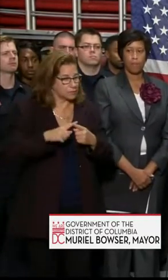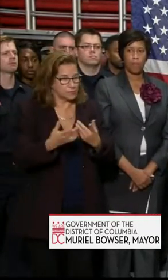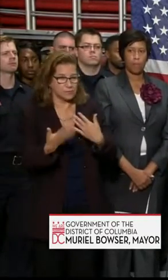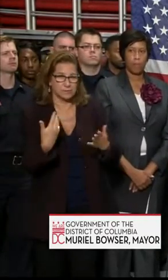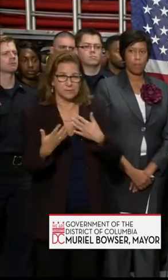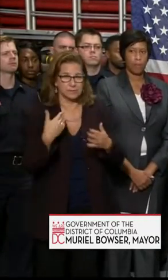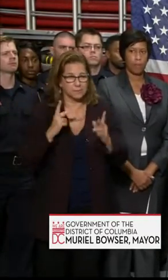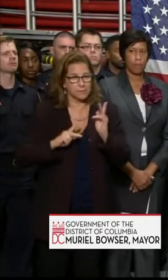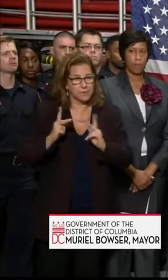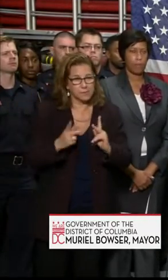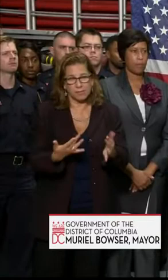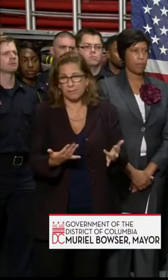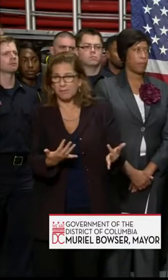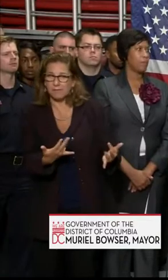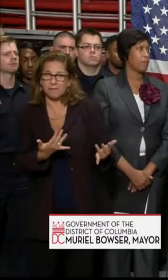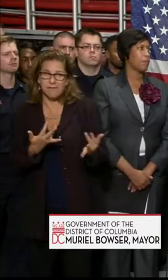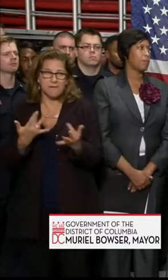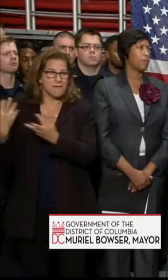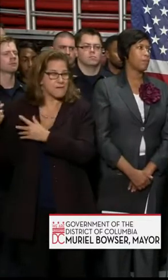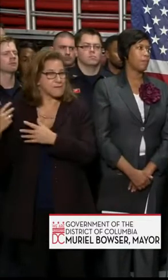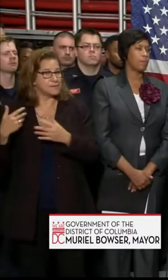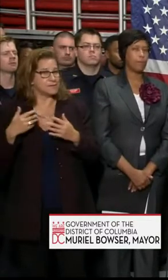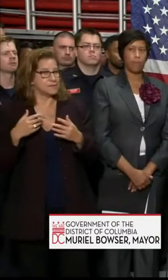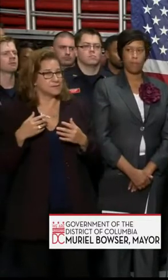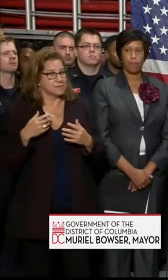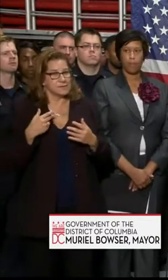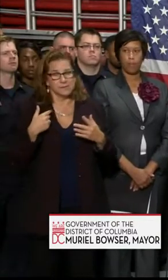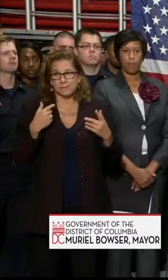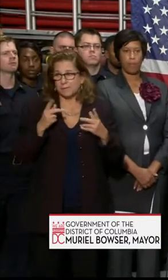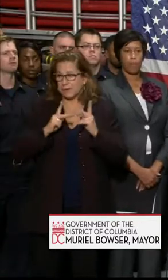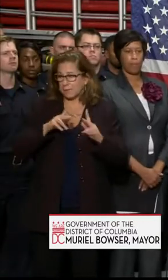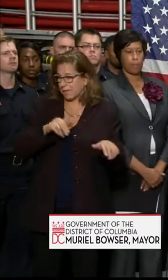GET OUT OF HARM'S WAY. THOSE FIRST RESPONDERS DID NOT